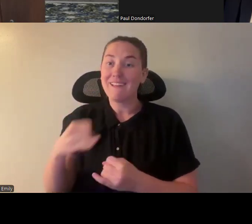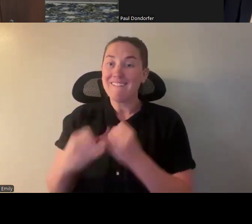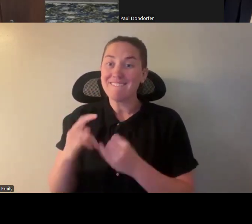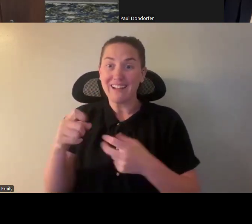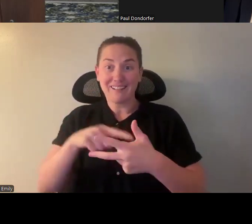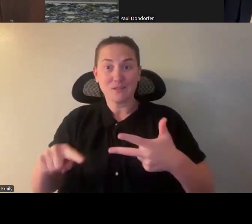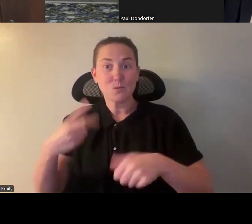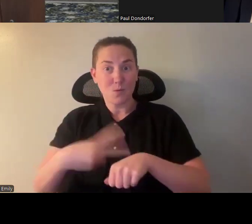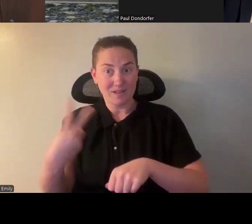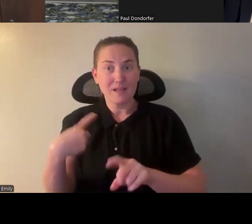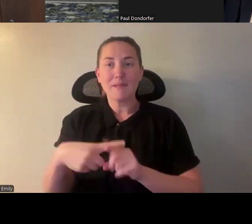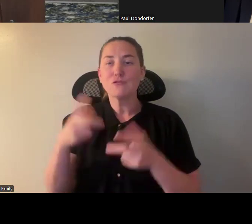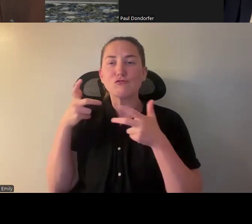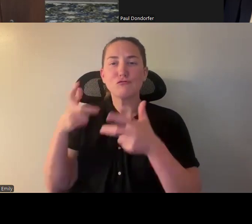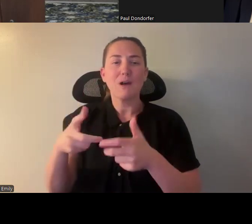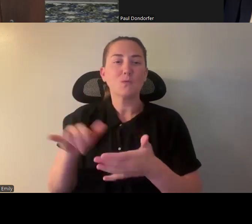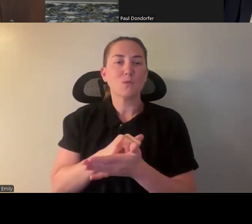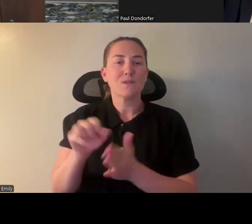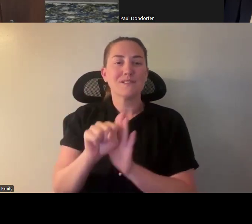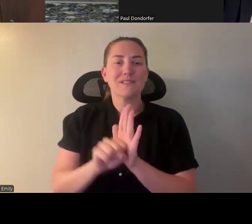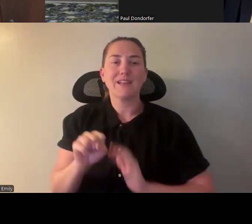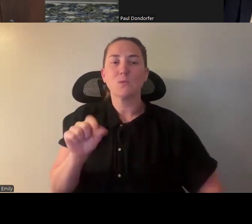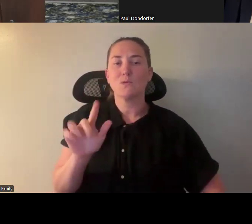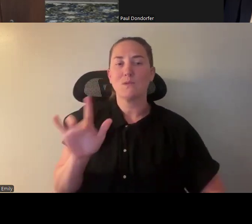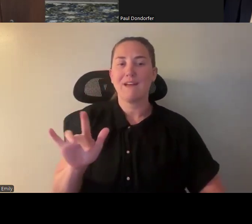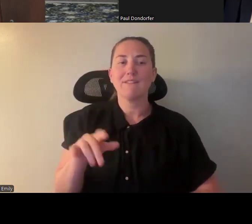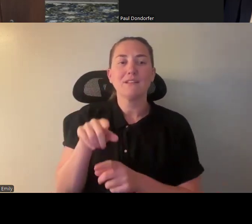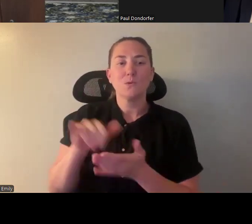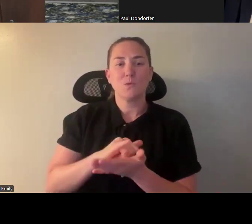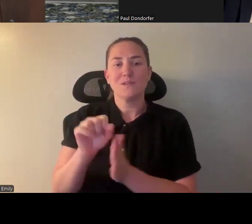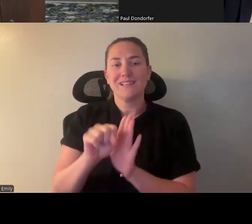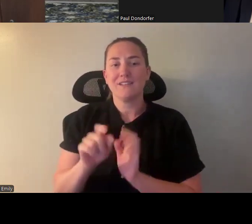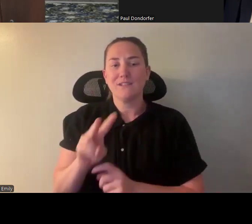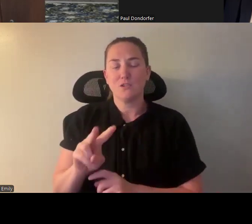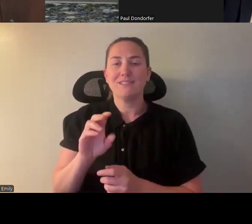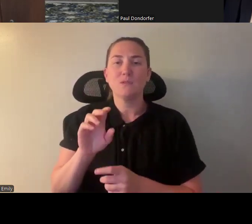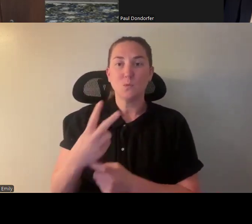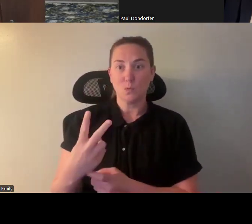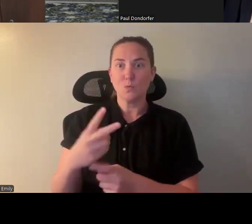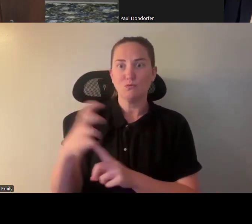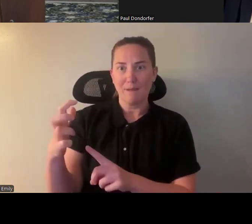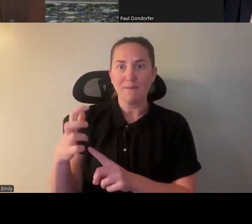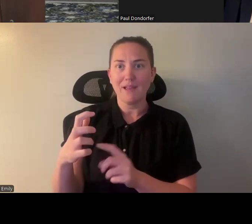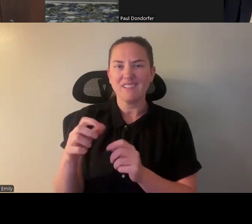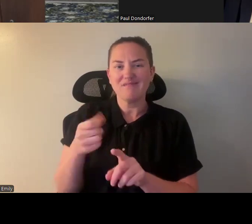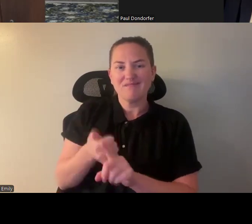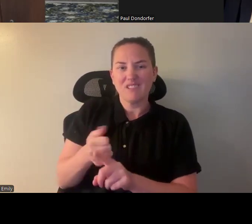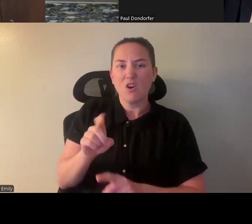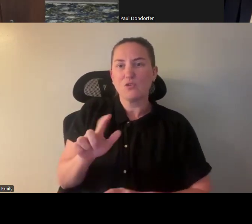the 2025 New York State Division 2 champion at 131 lbs by major decision And whereas Christopher's